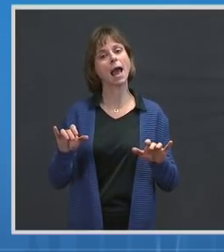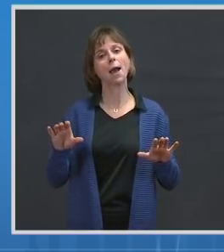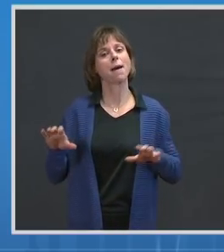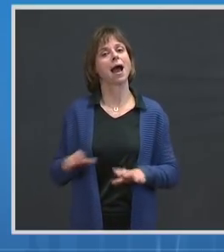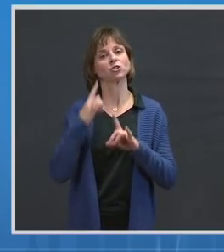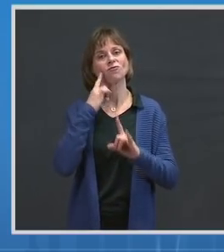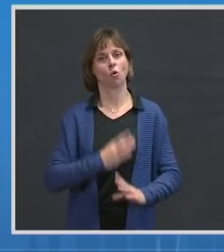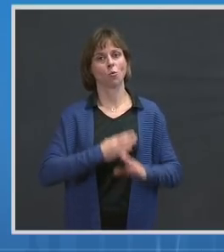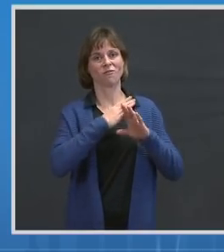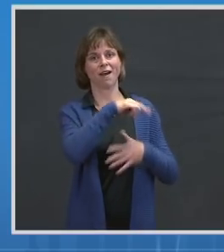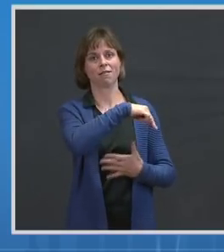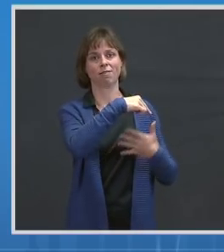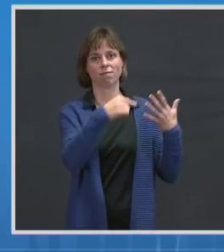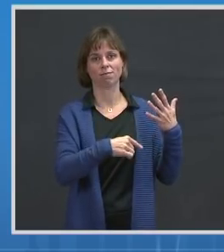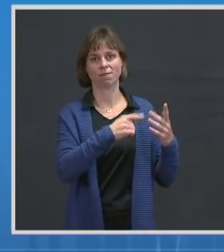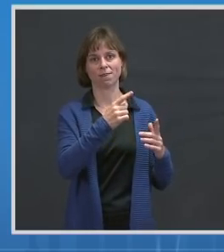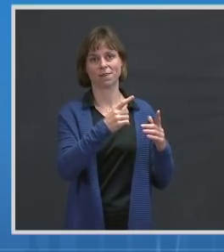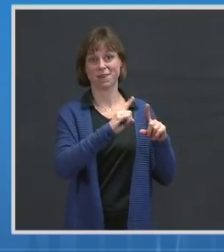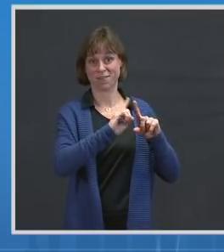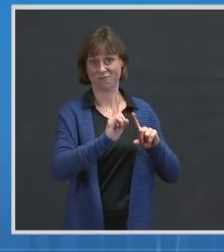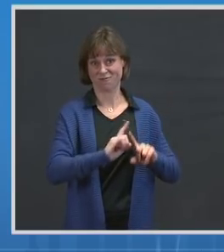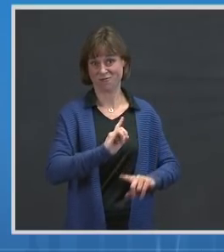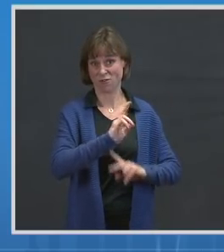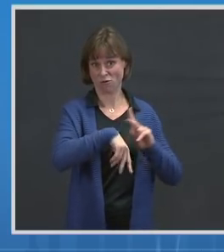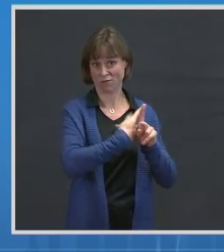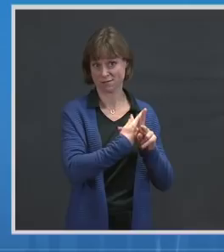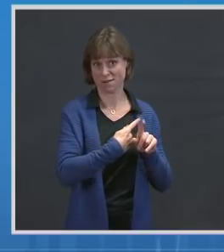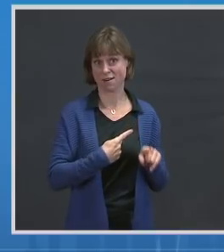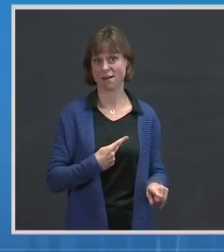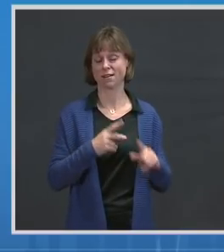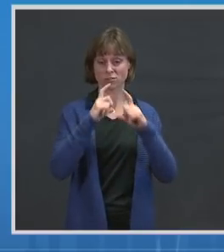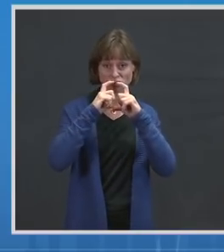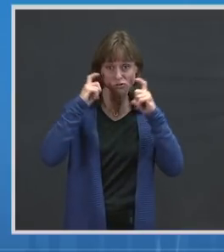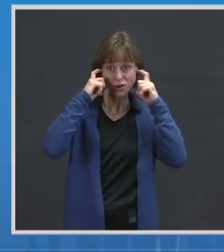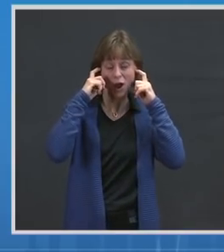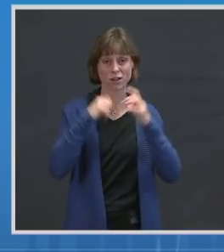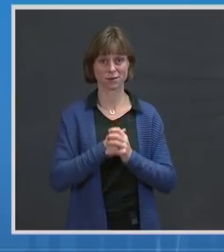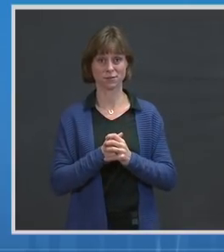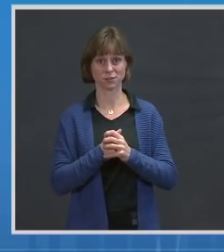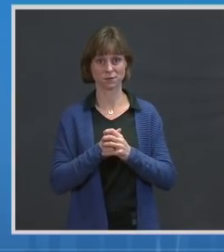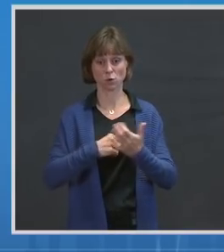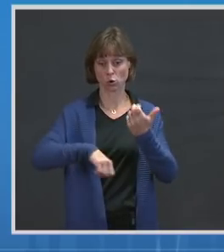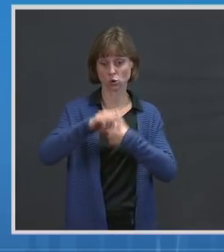that completely covers your nose and mouth; social distancing when around others who don't live with you;